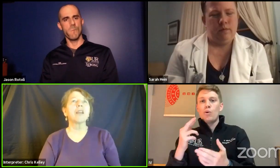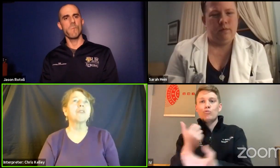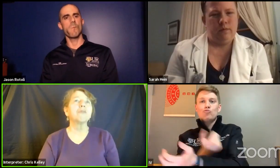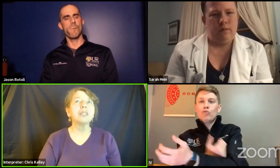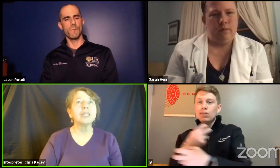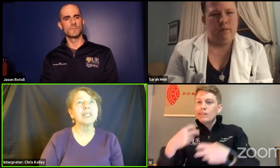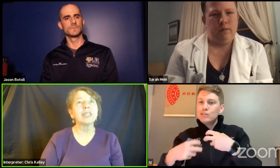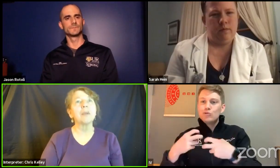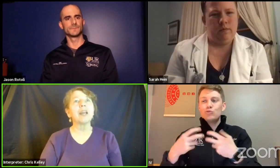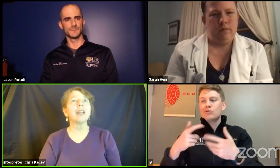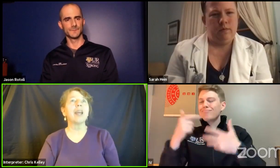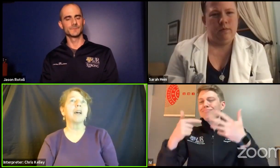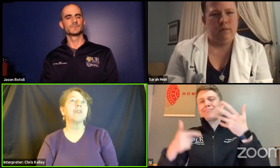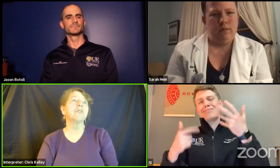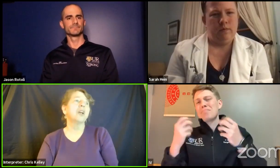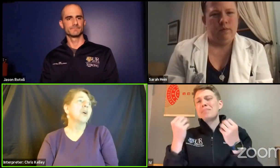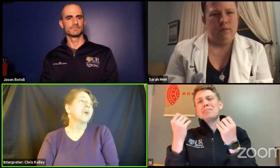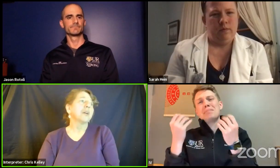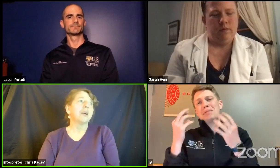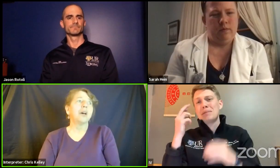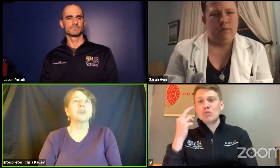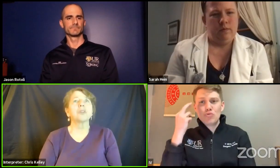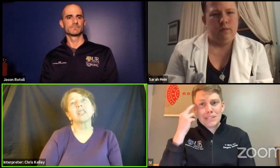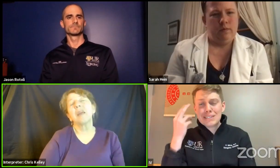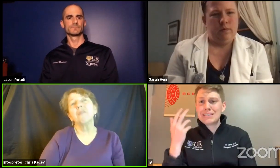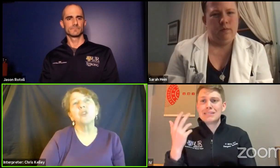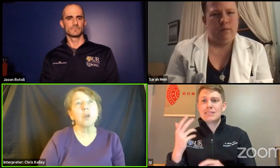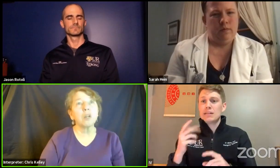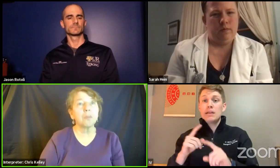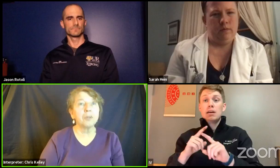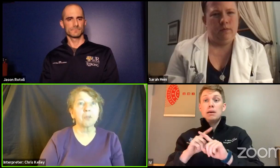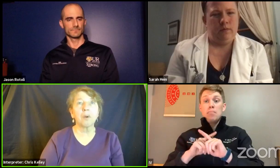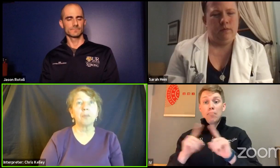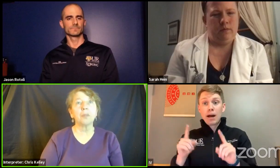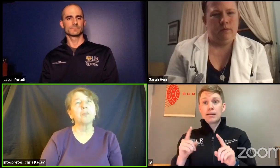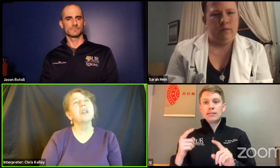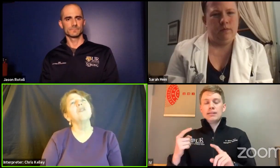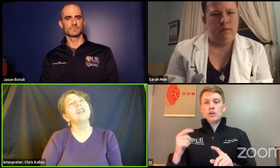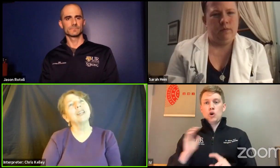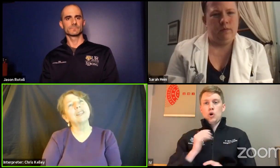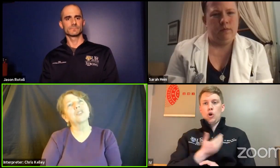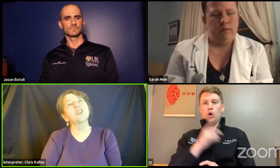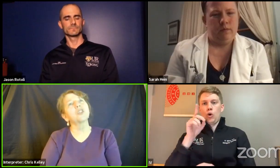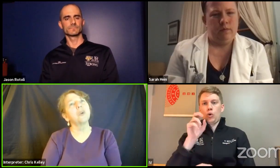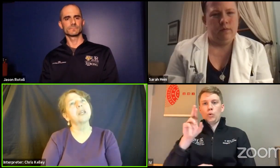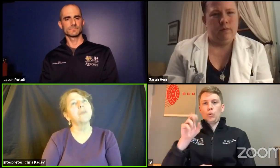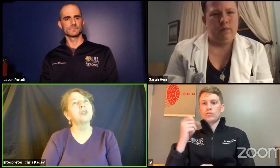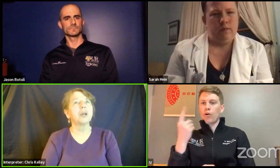of. The people who fall through the cracks...